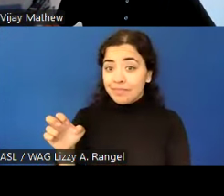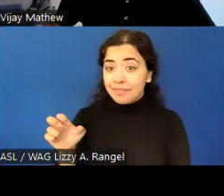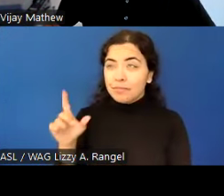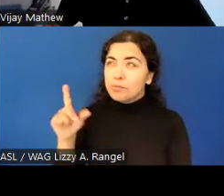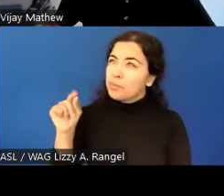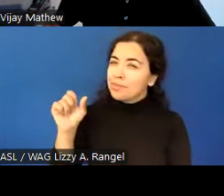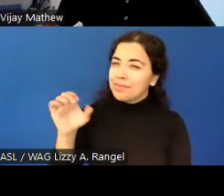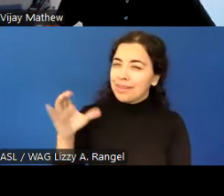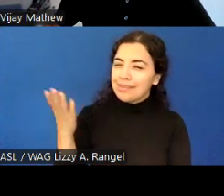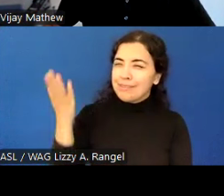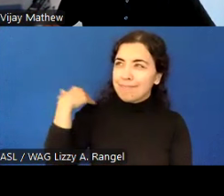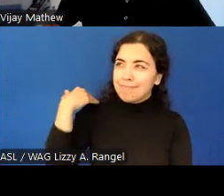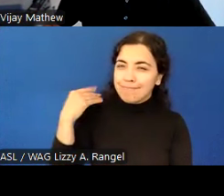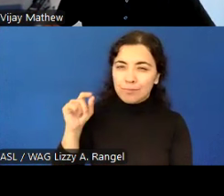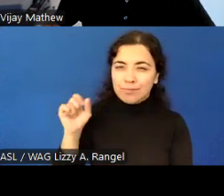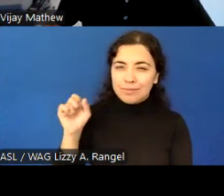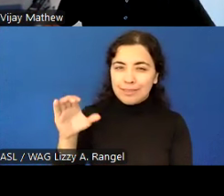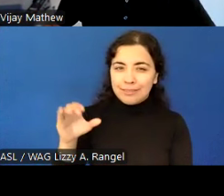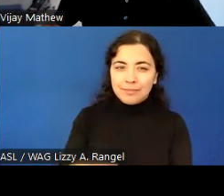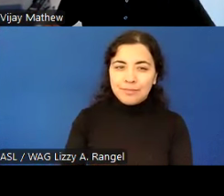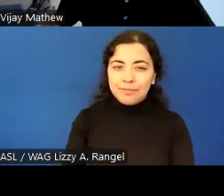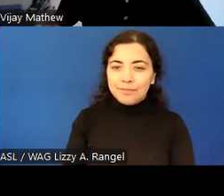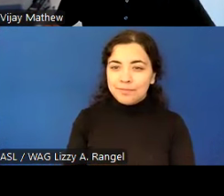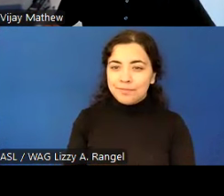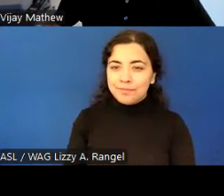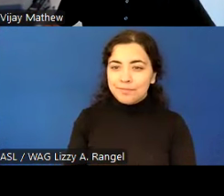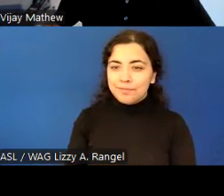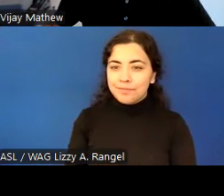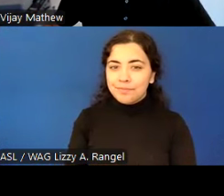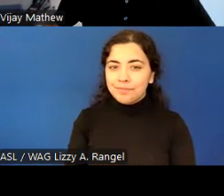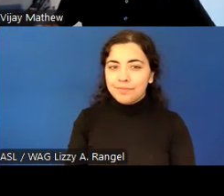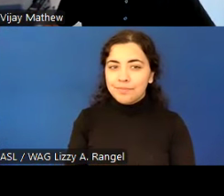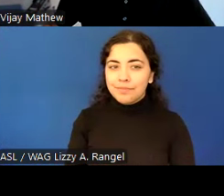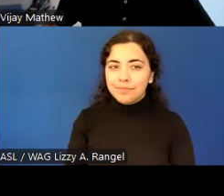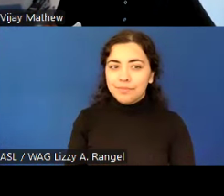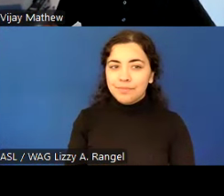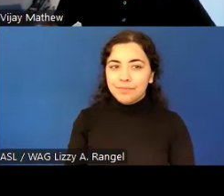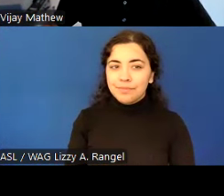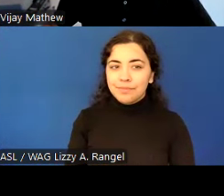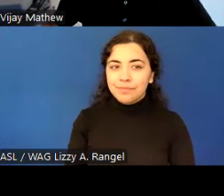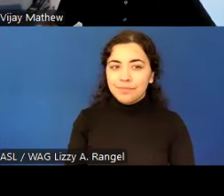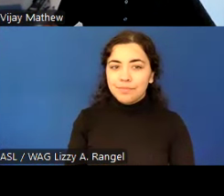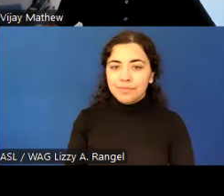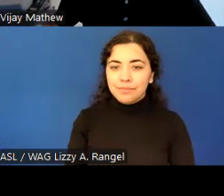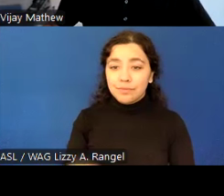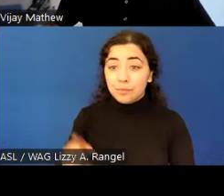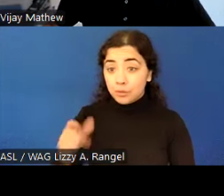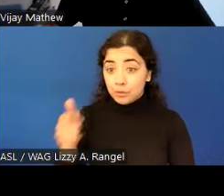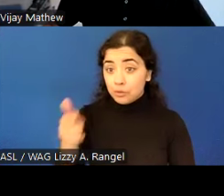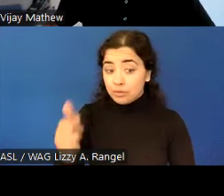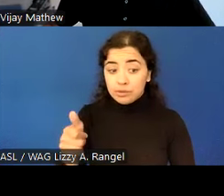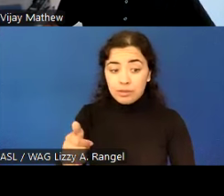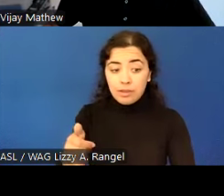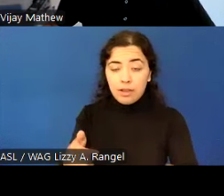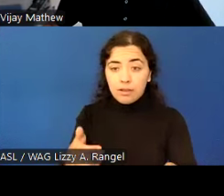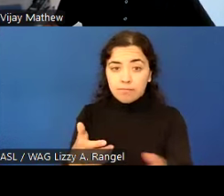ago. And if you've pulled this up on your own web browser you're probably seeing the same thing.